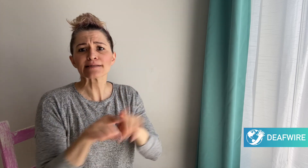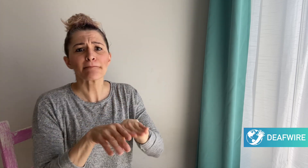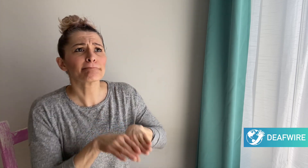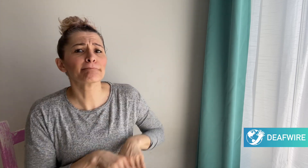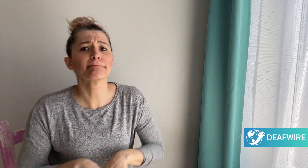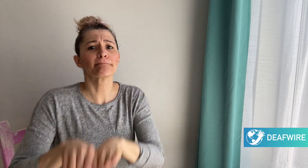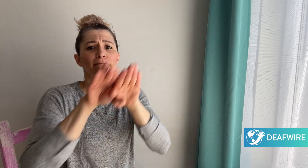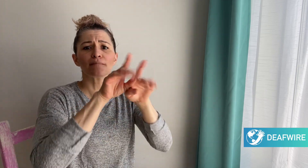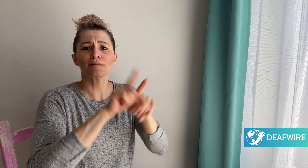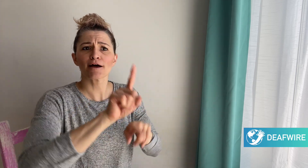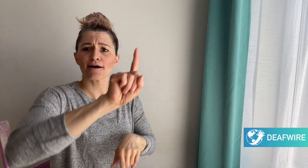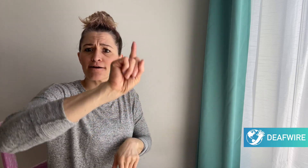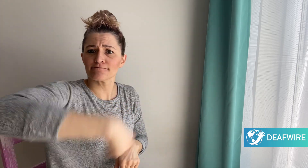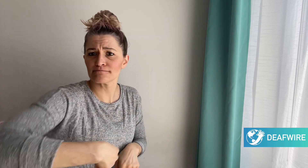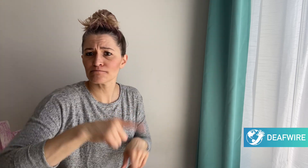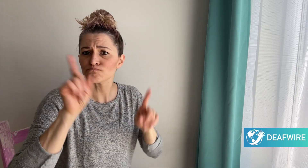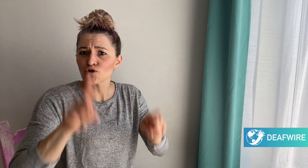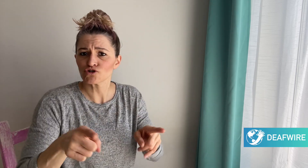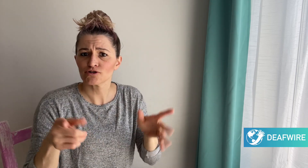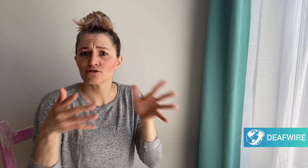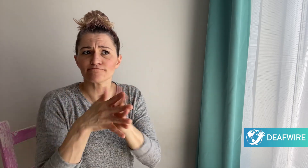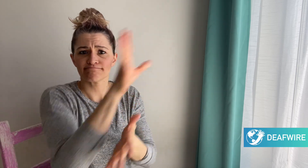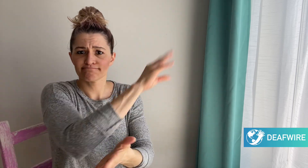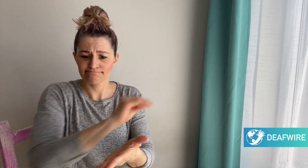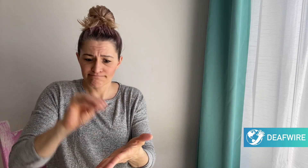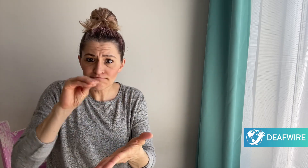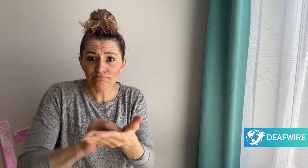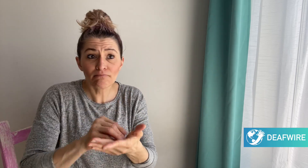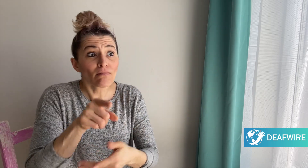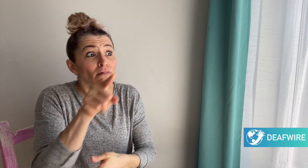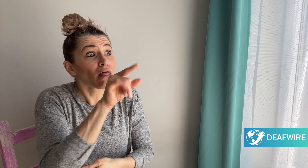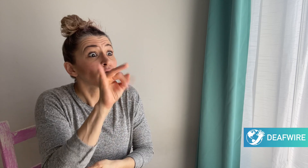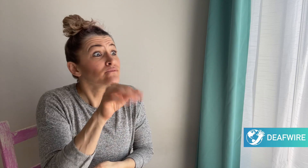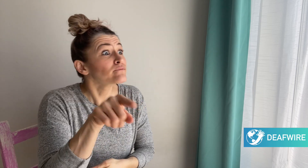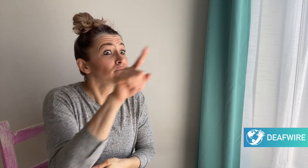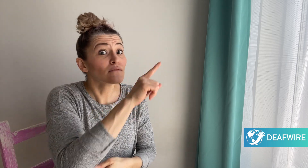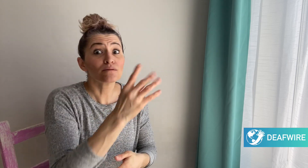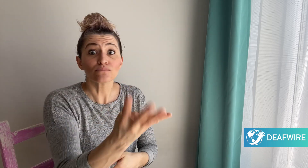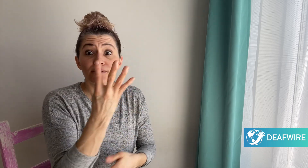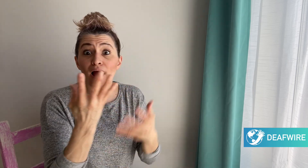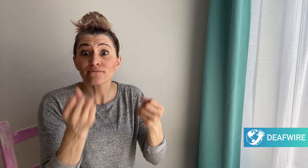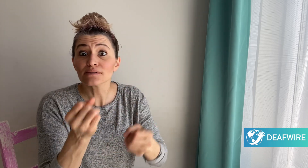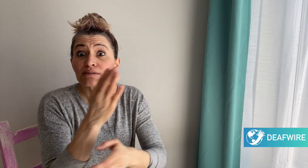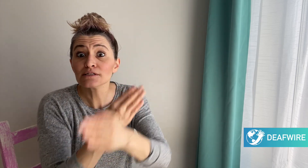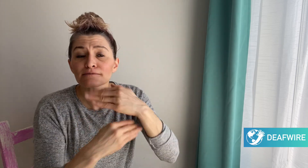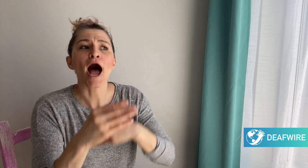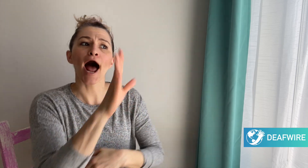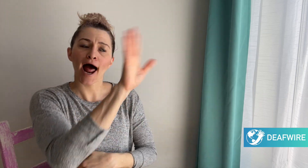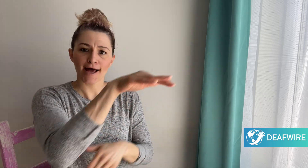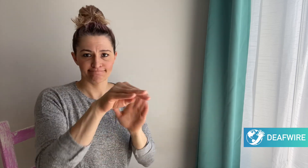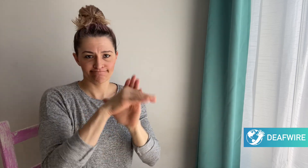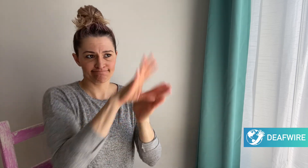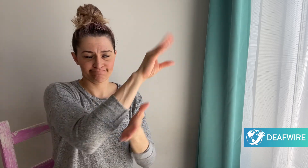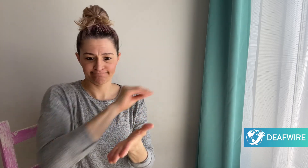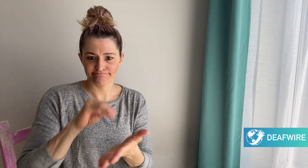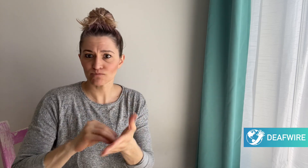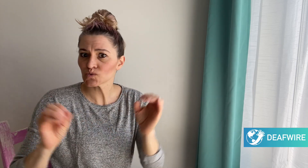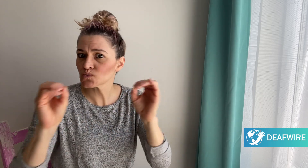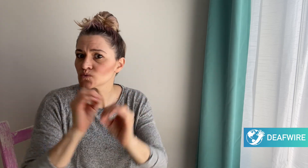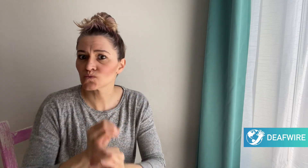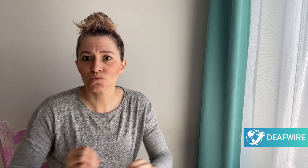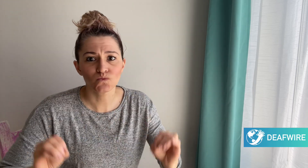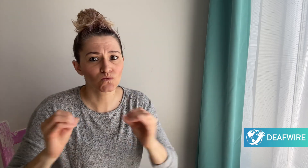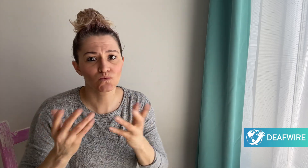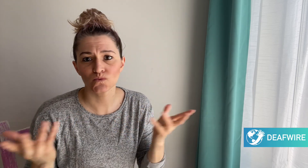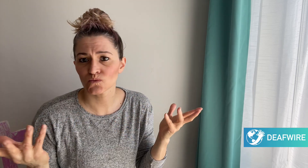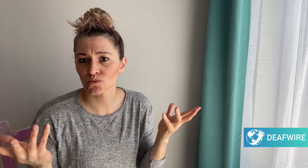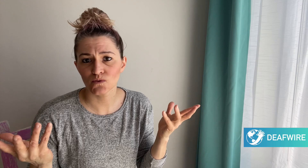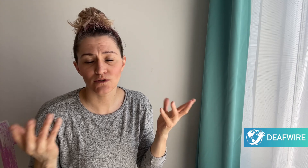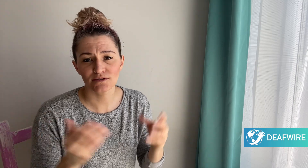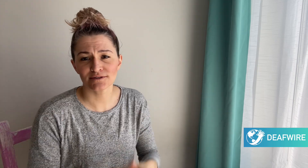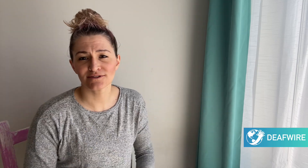required reporting on prisoners with disabilities.